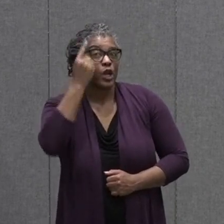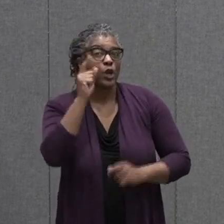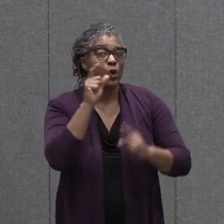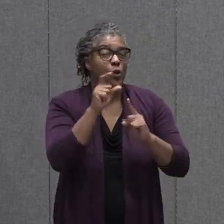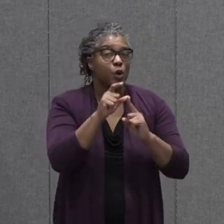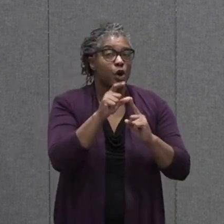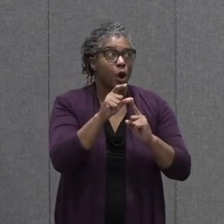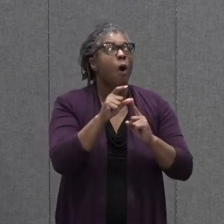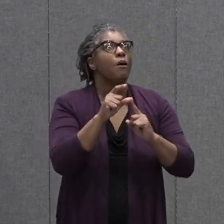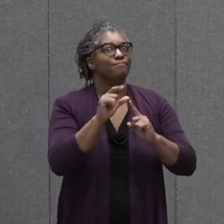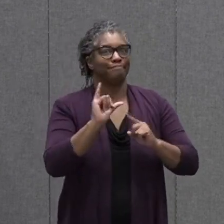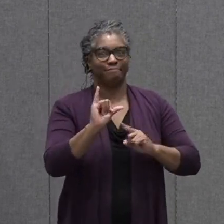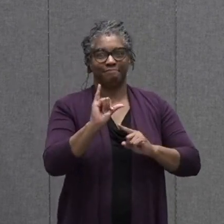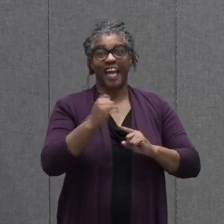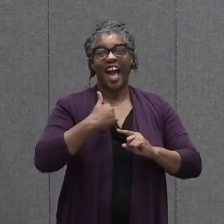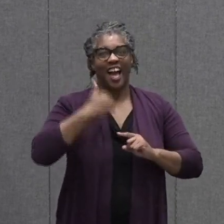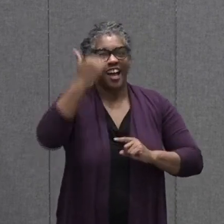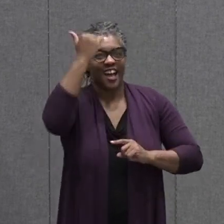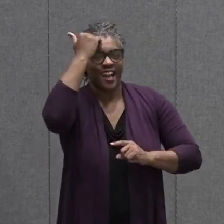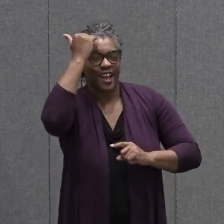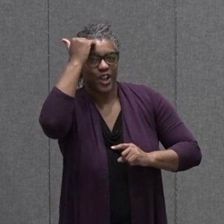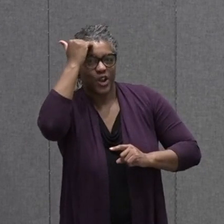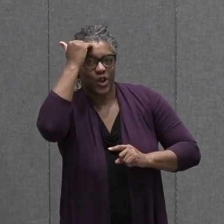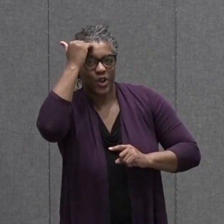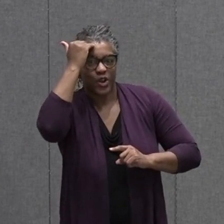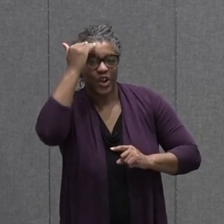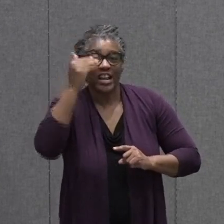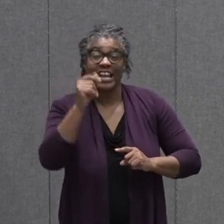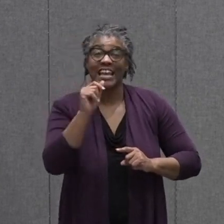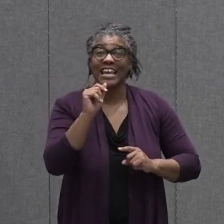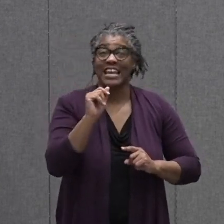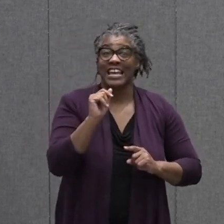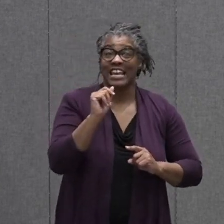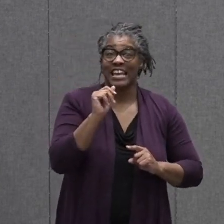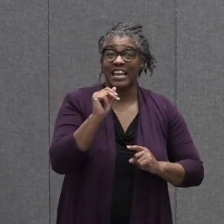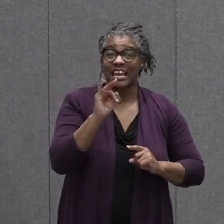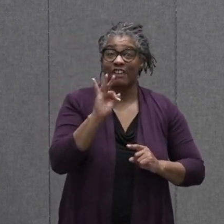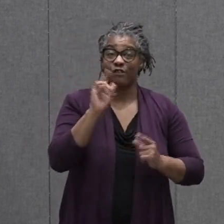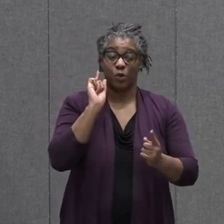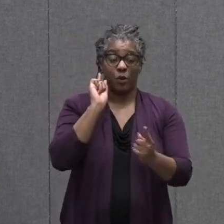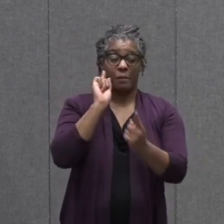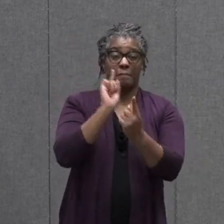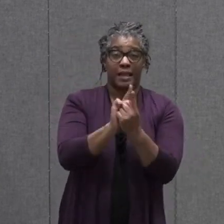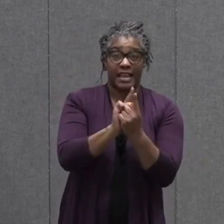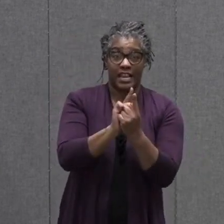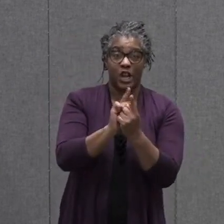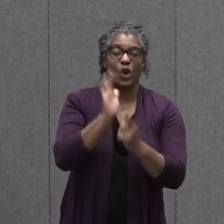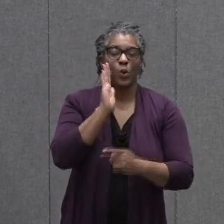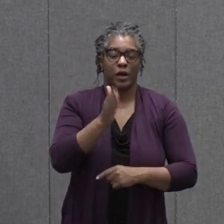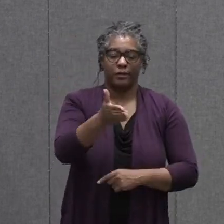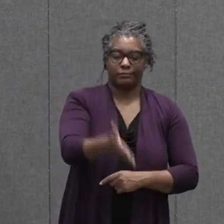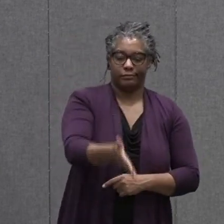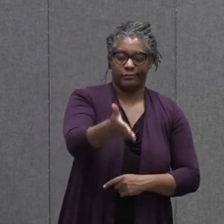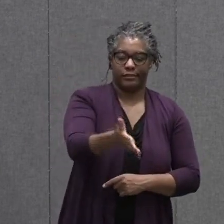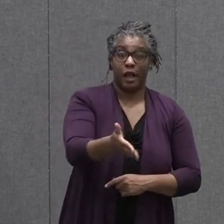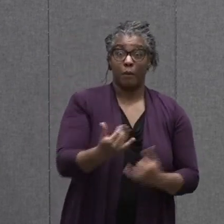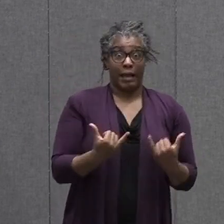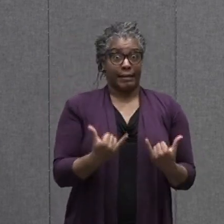I know when you greet somebody, you might shake their hand. Not right now though. We wanna make sure we're just waving at people.